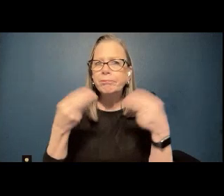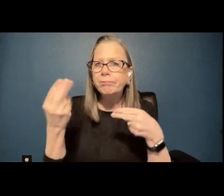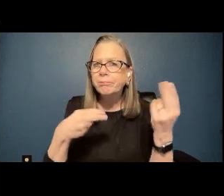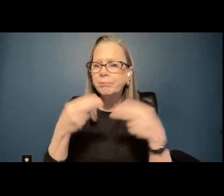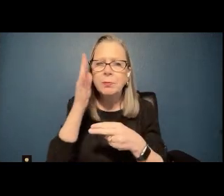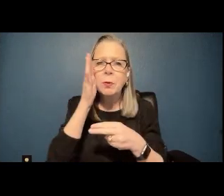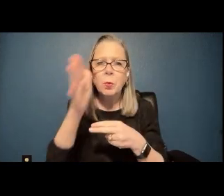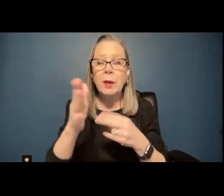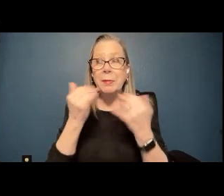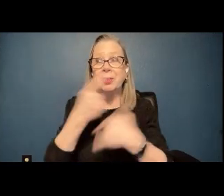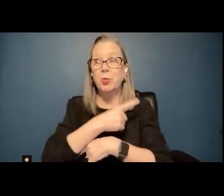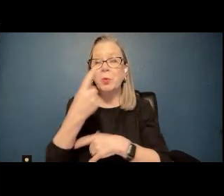so we'll go ahead and get started.